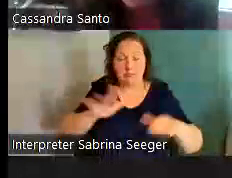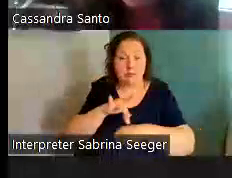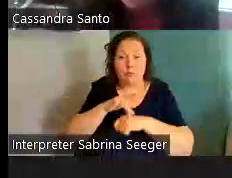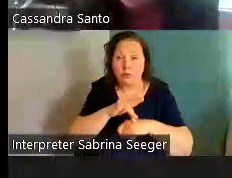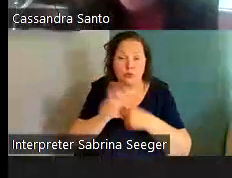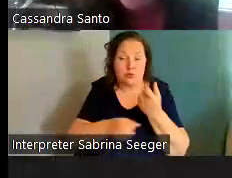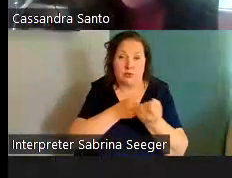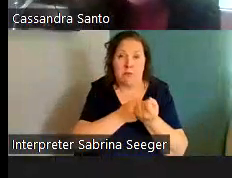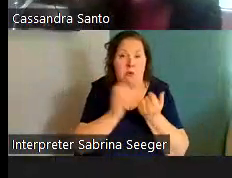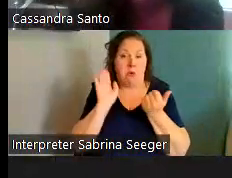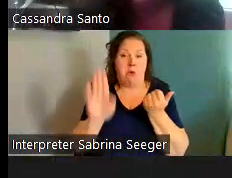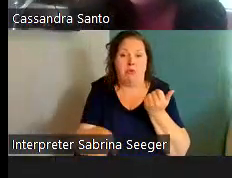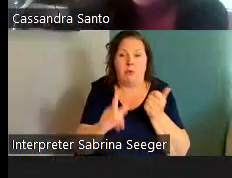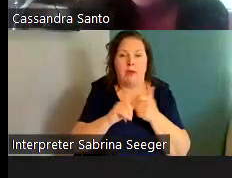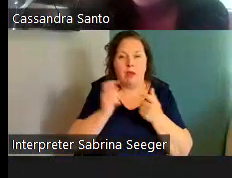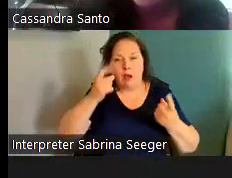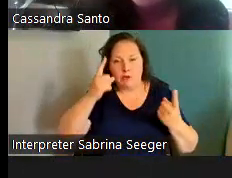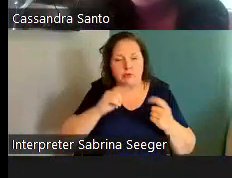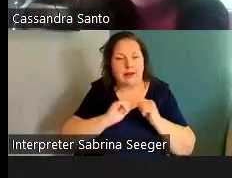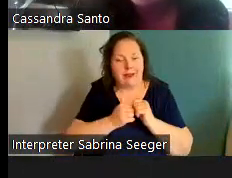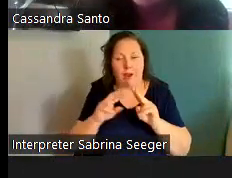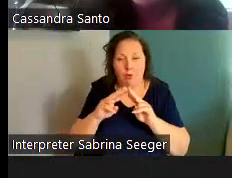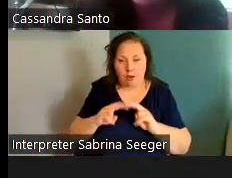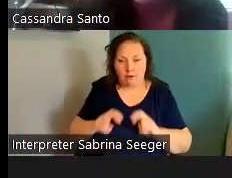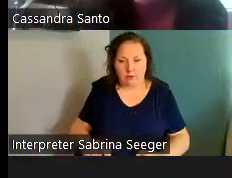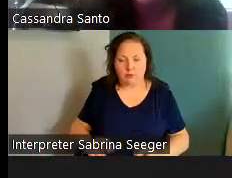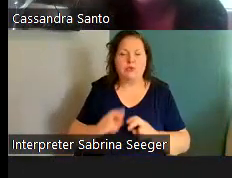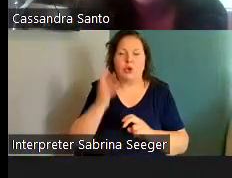you with understanding how an evaluation might manifest within your local school.